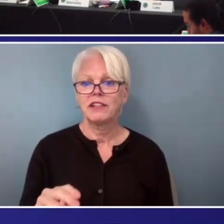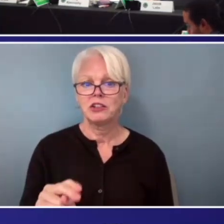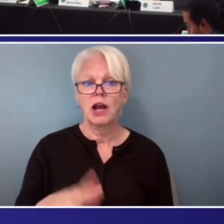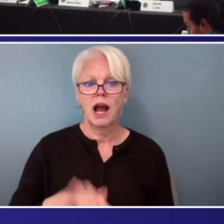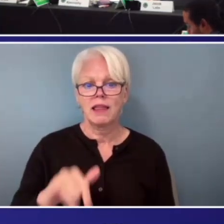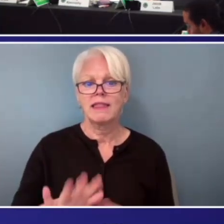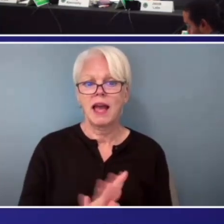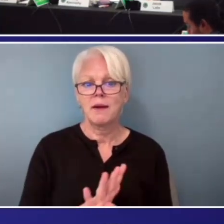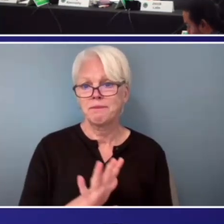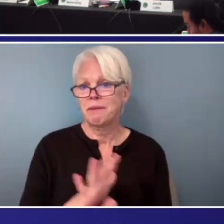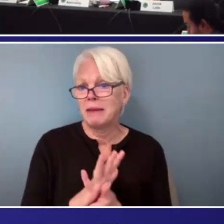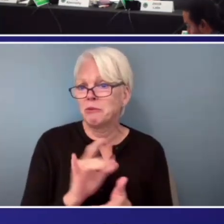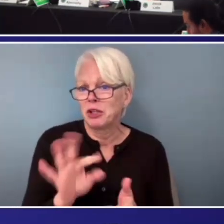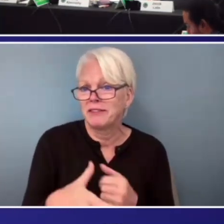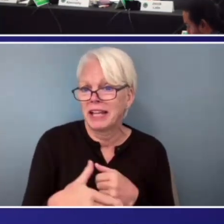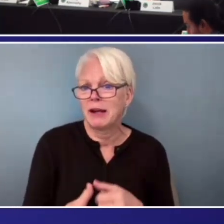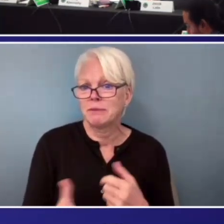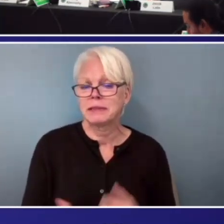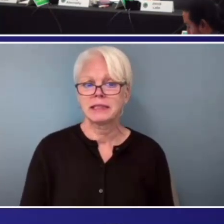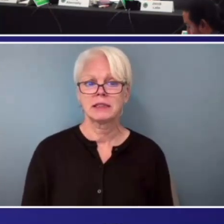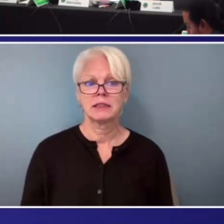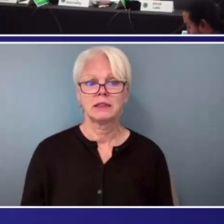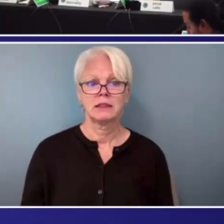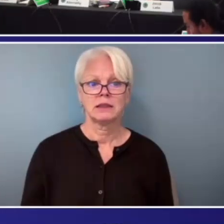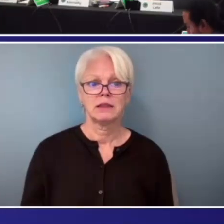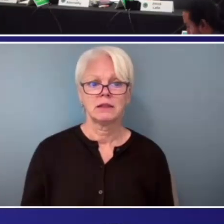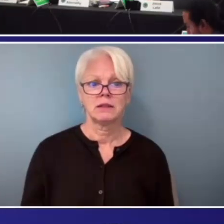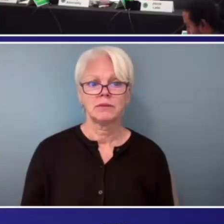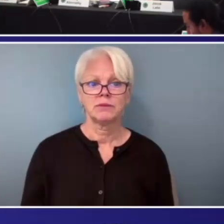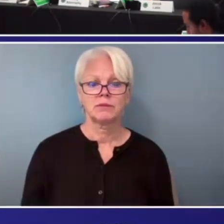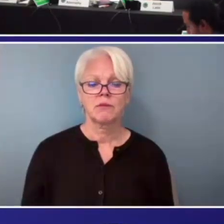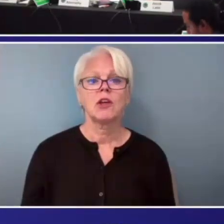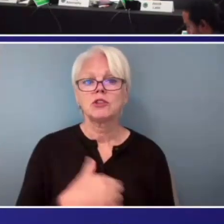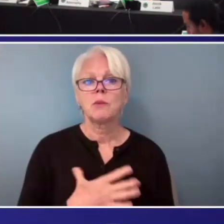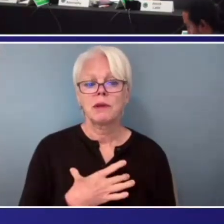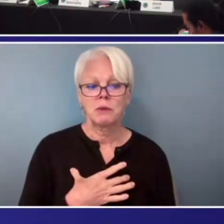that helps. So we'd like to circle back to